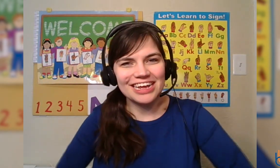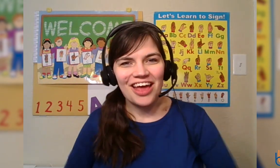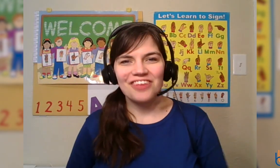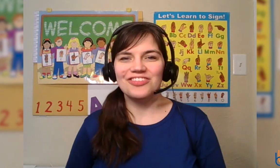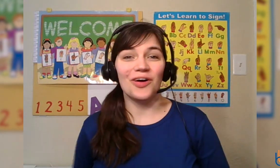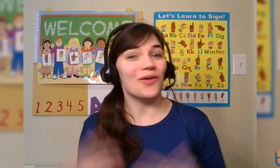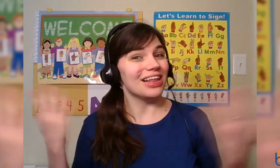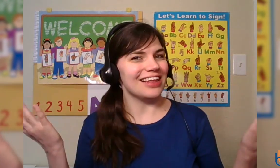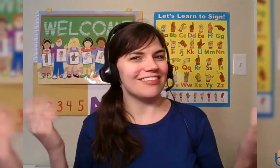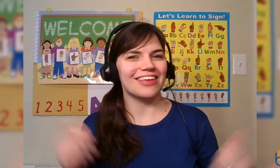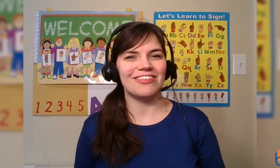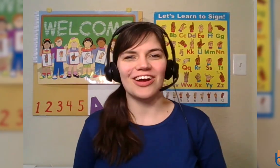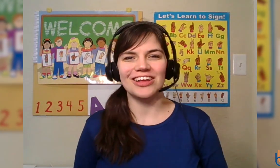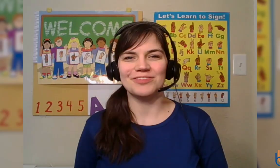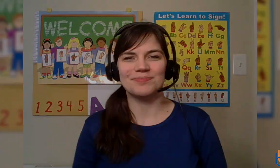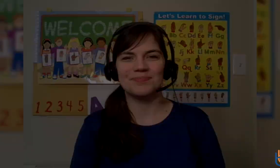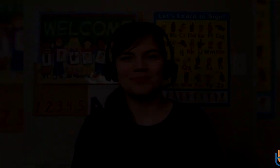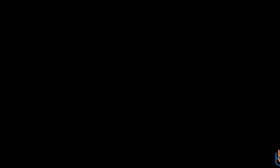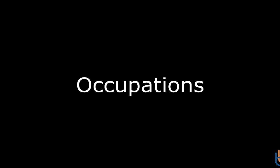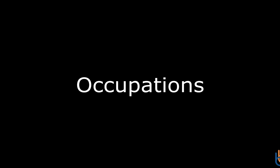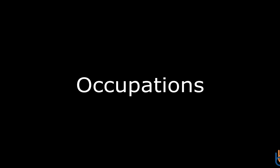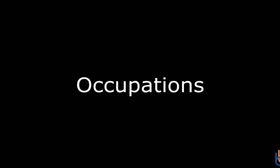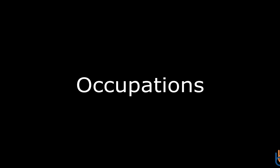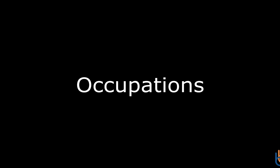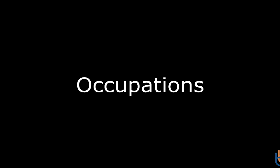so let's get started.